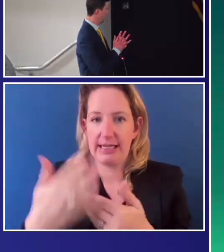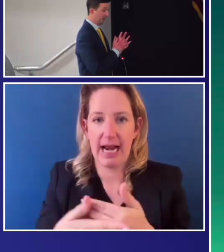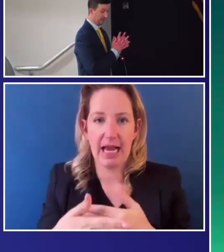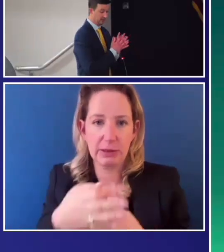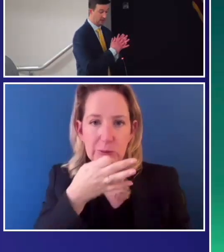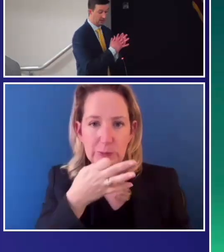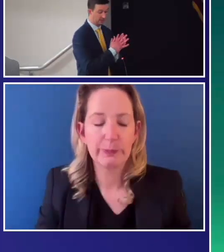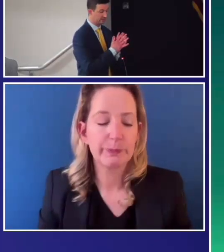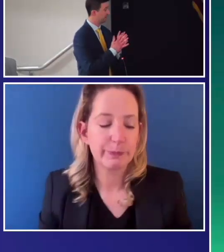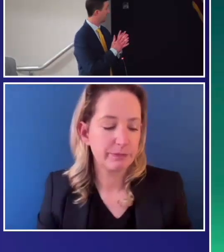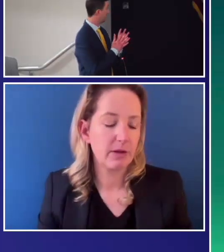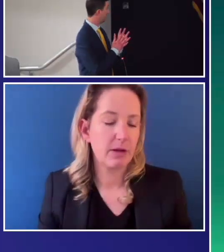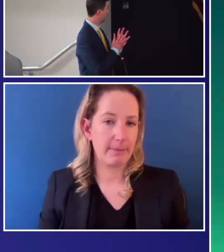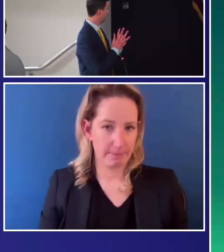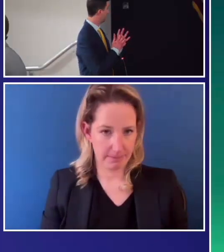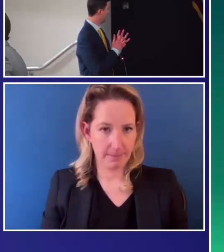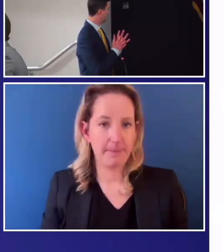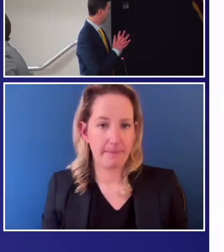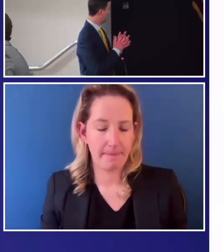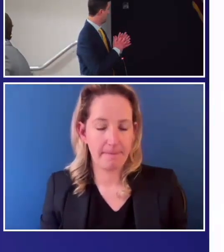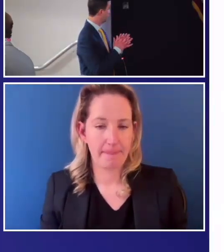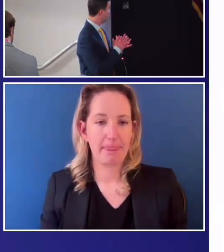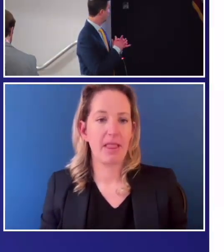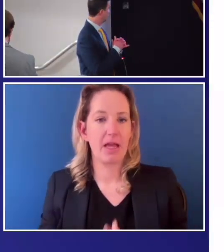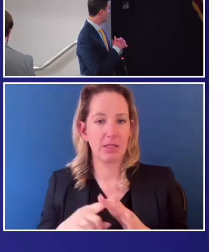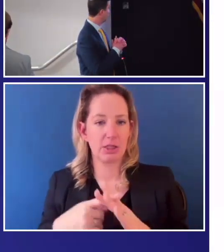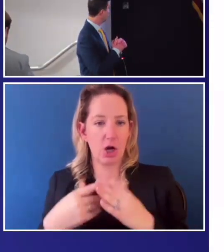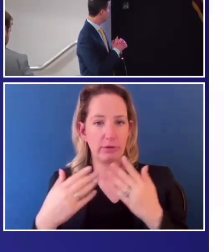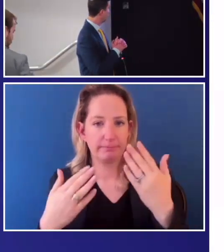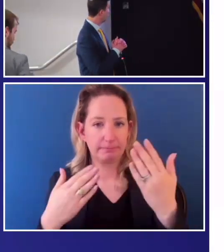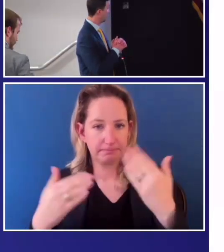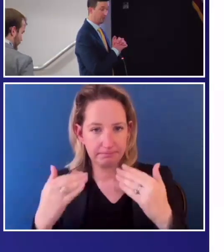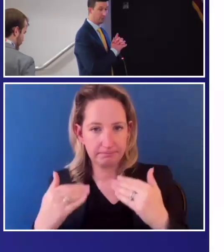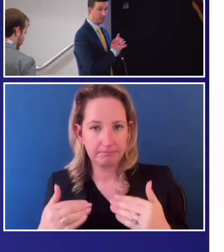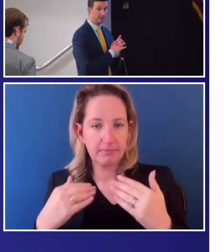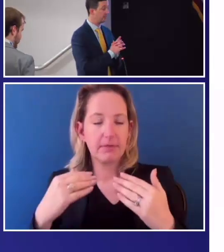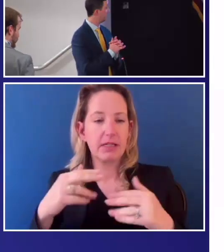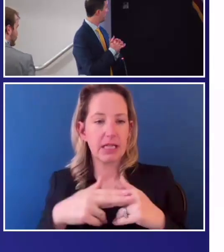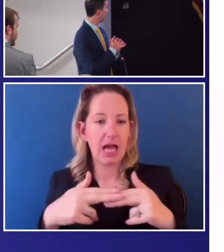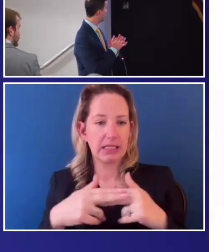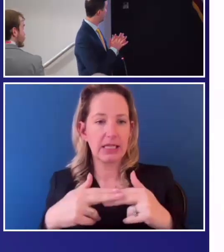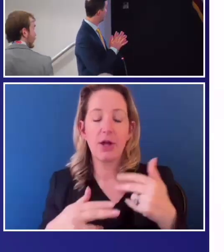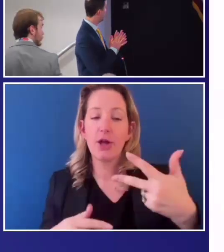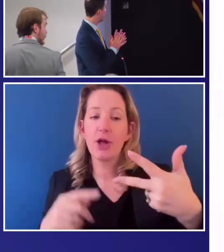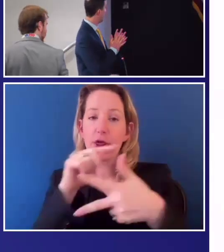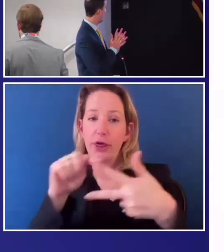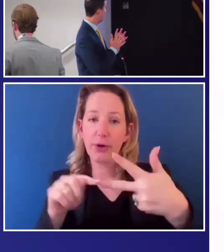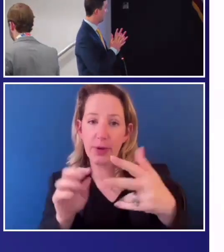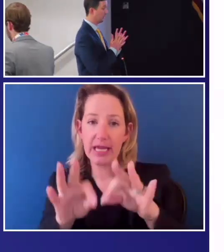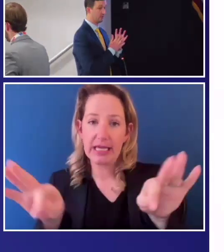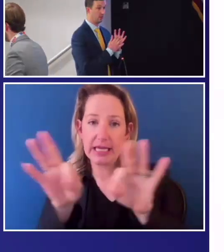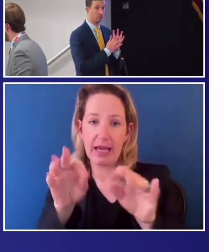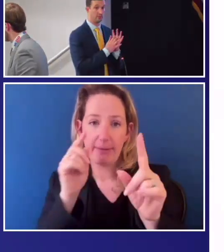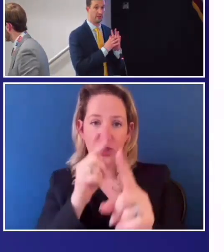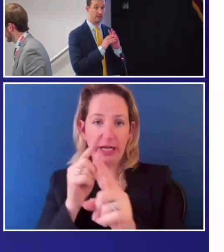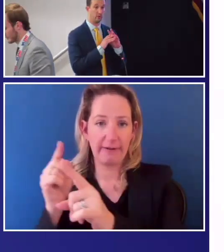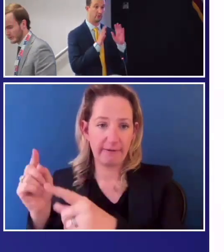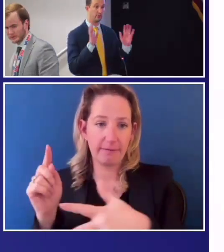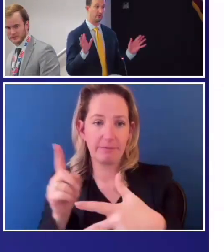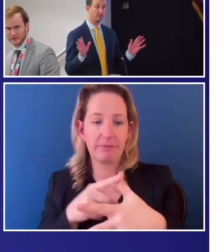All right. Let's go -- start going through the slides, please. Thank you. So three key objectives here. First, I want to provide an overview of the